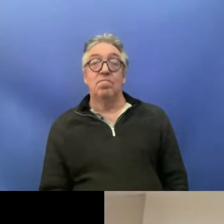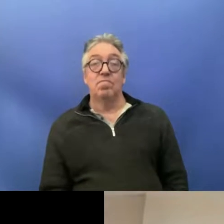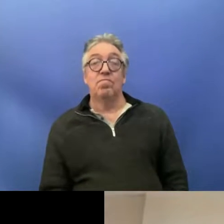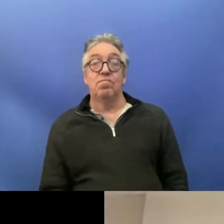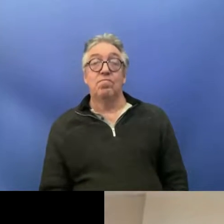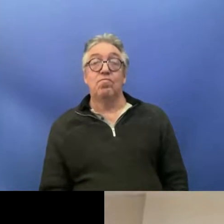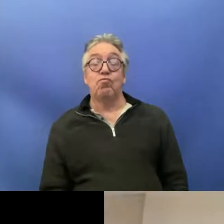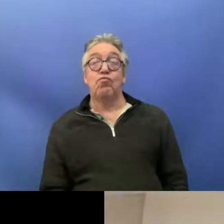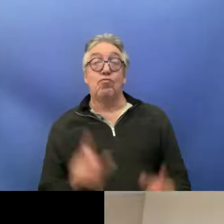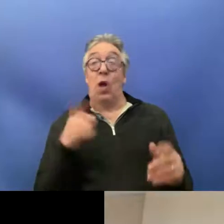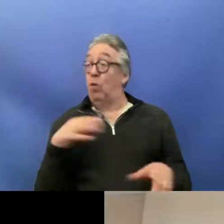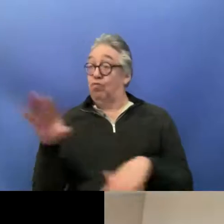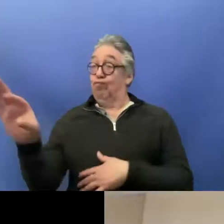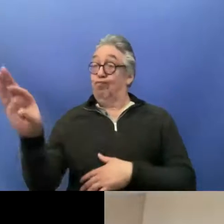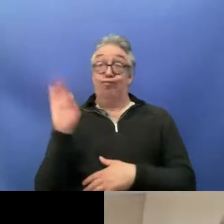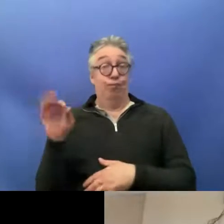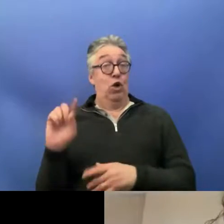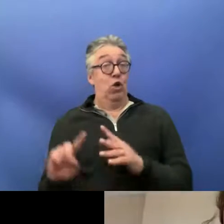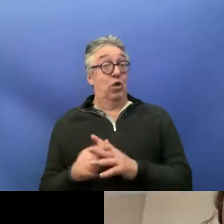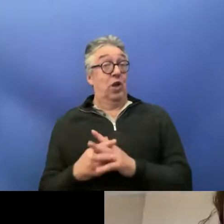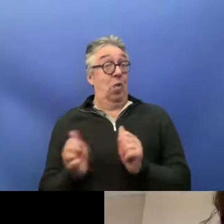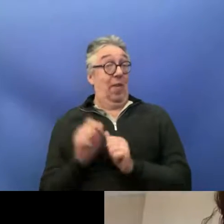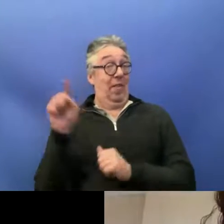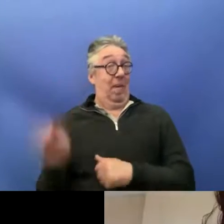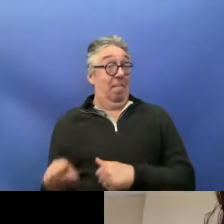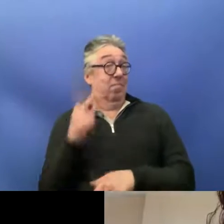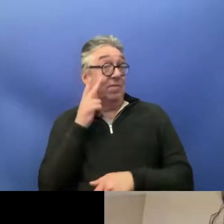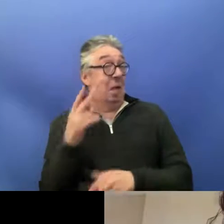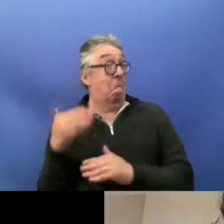I'll start with those and then we'll see if there are more questions from the group.